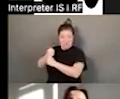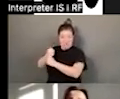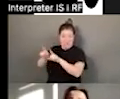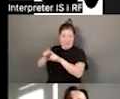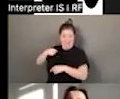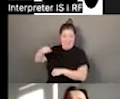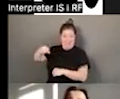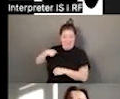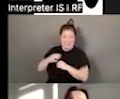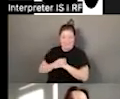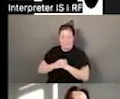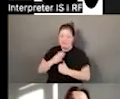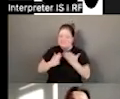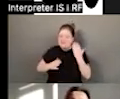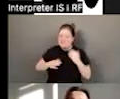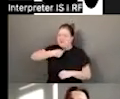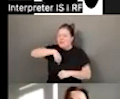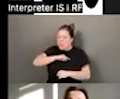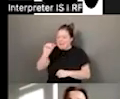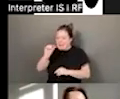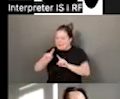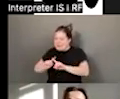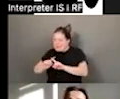from other accessibility companies are that we also have